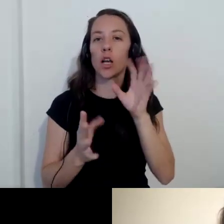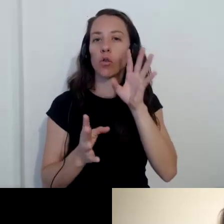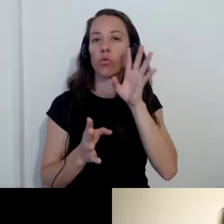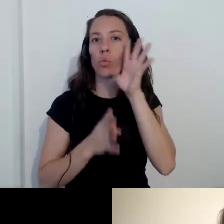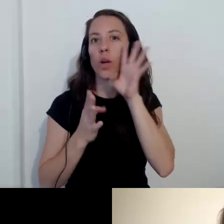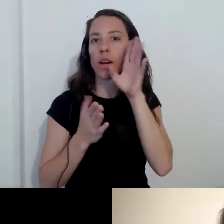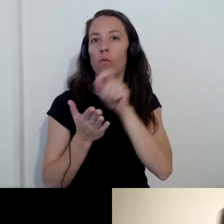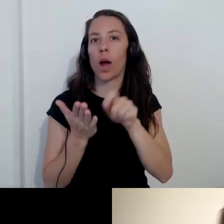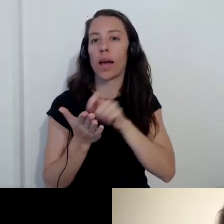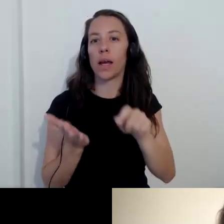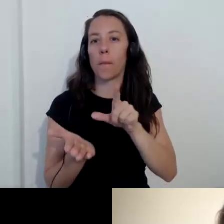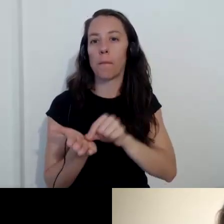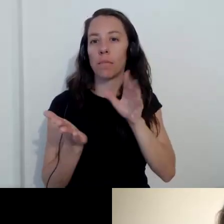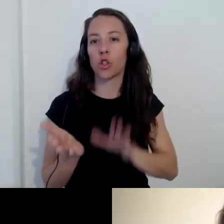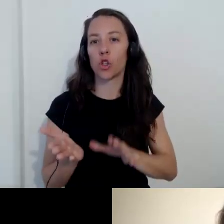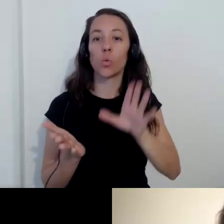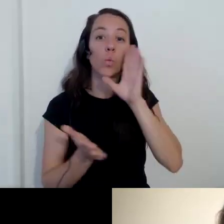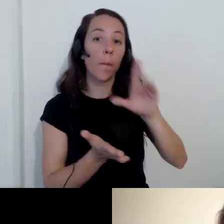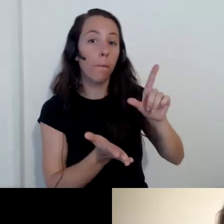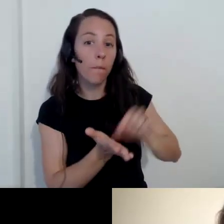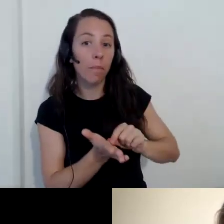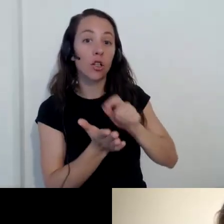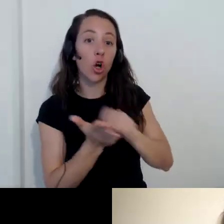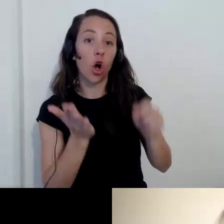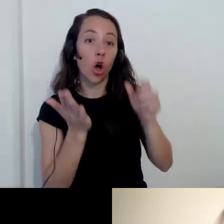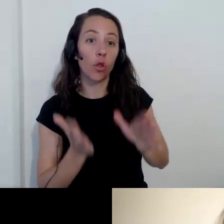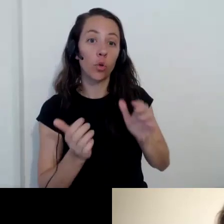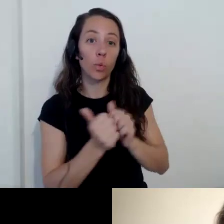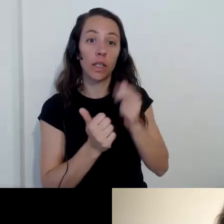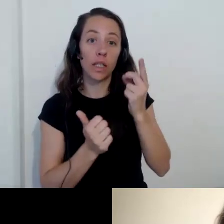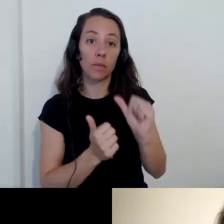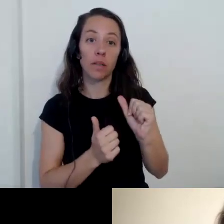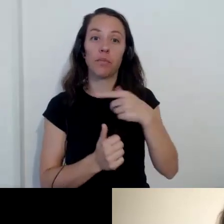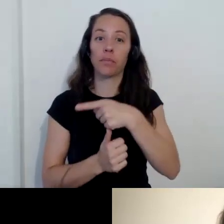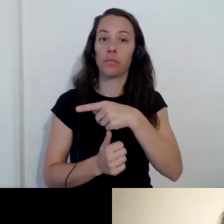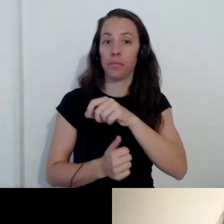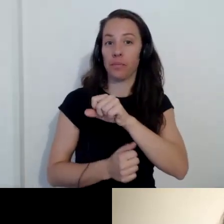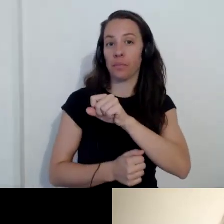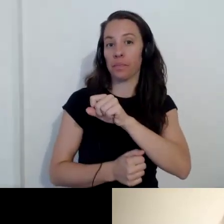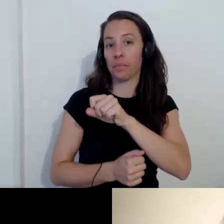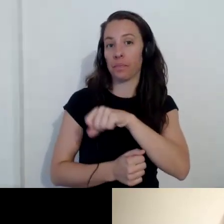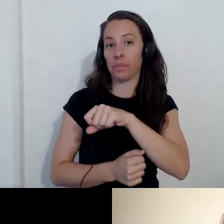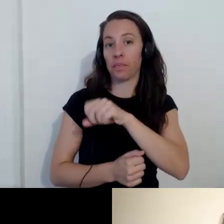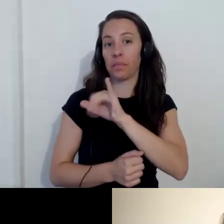It's such a big need and we have not done anything yet.